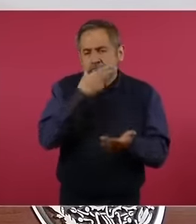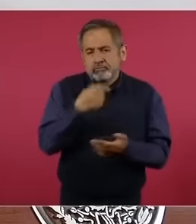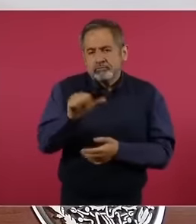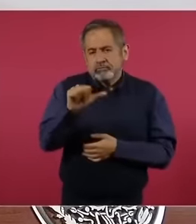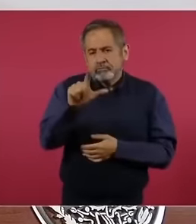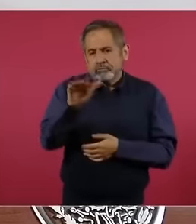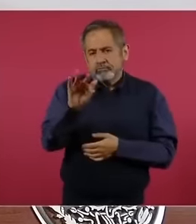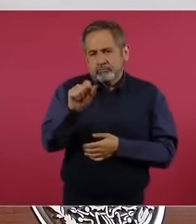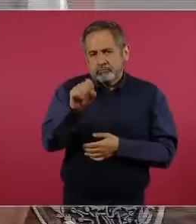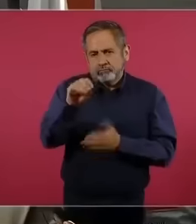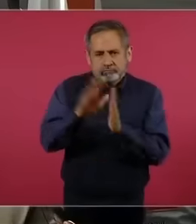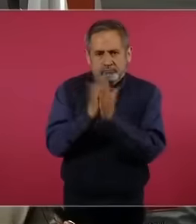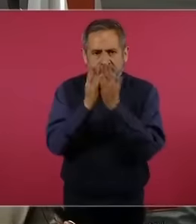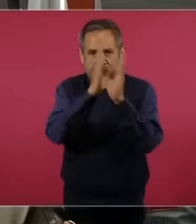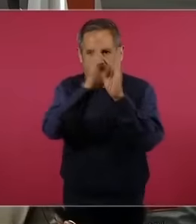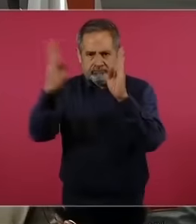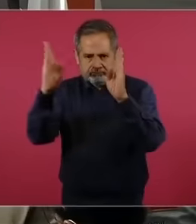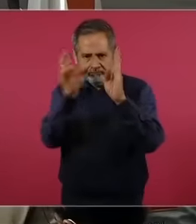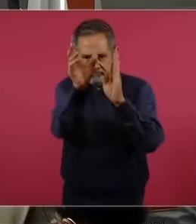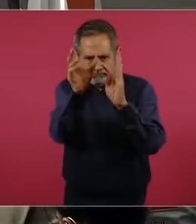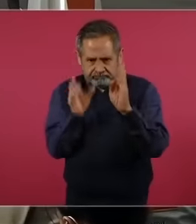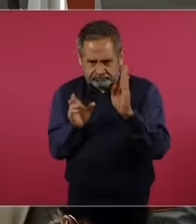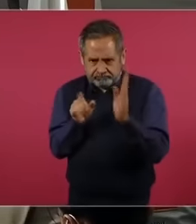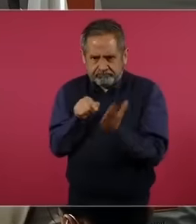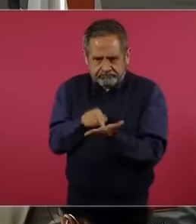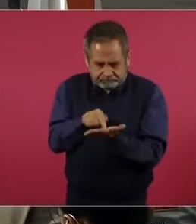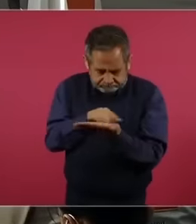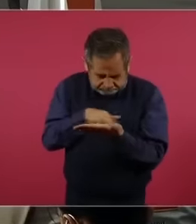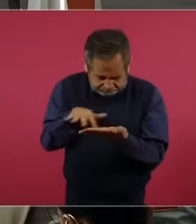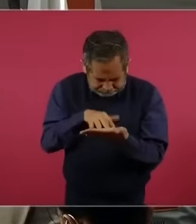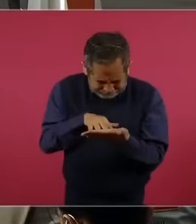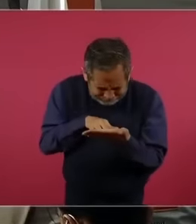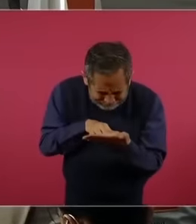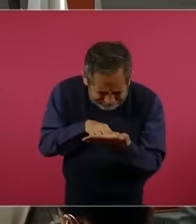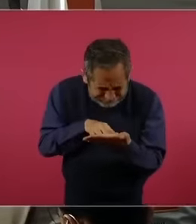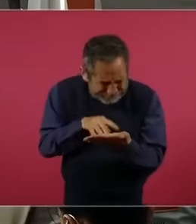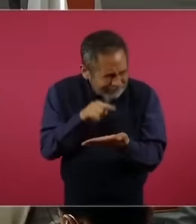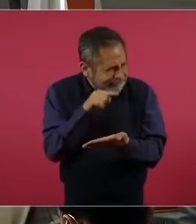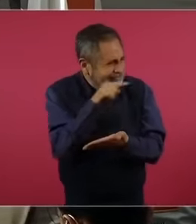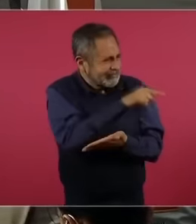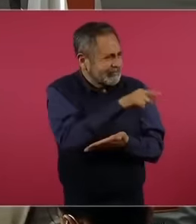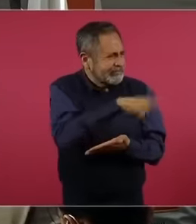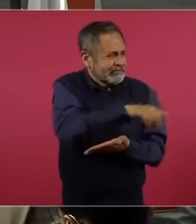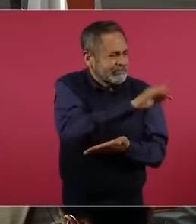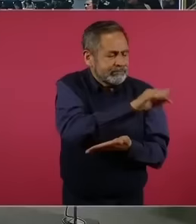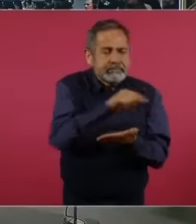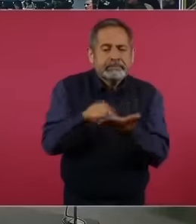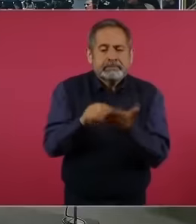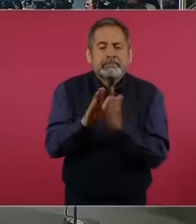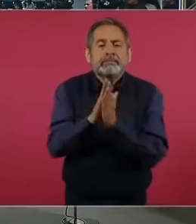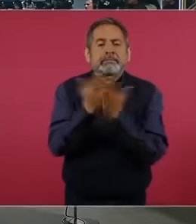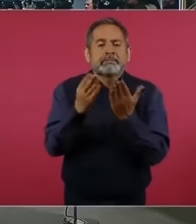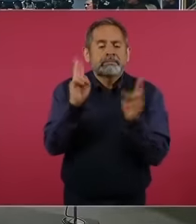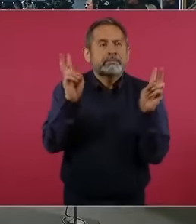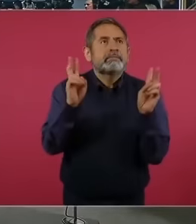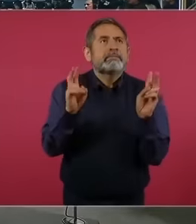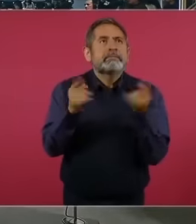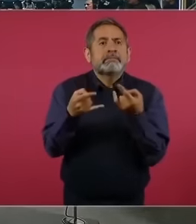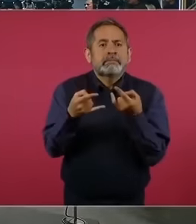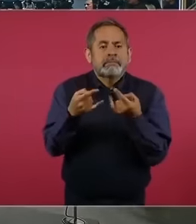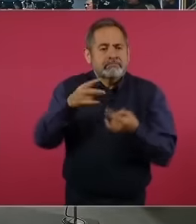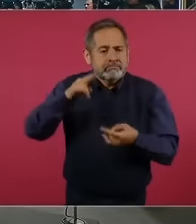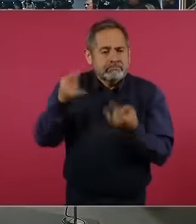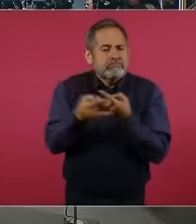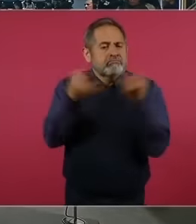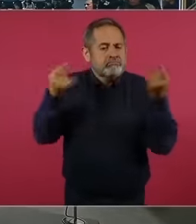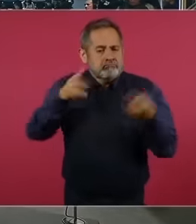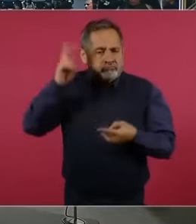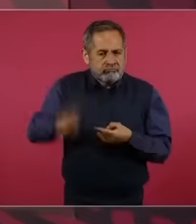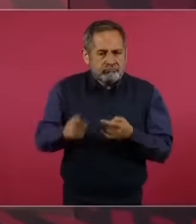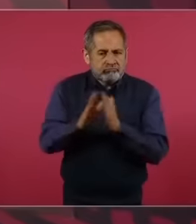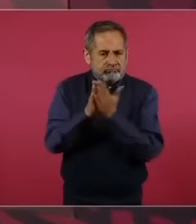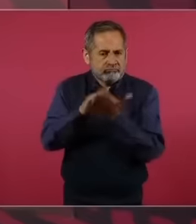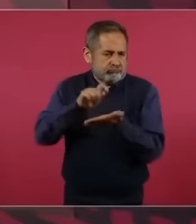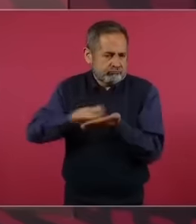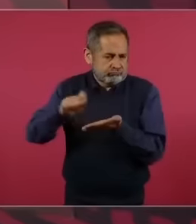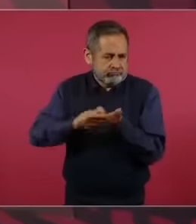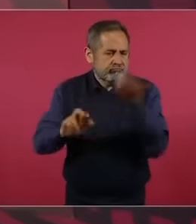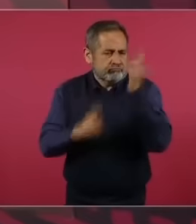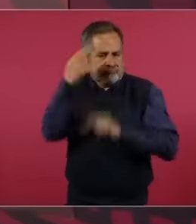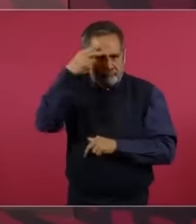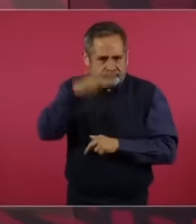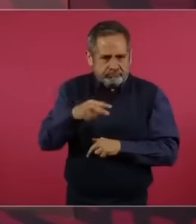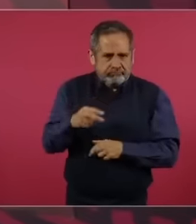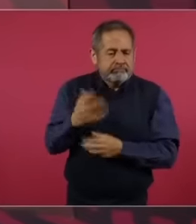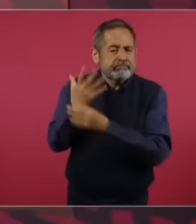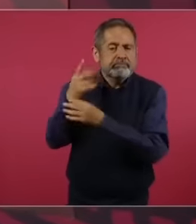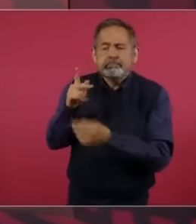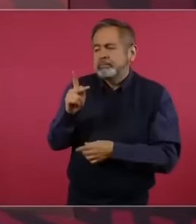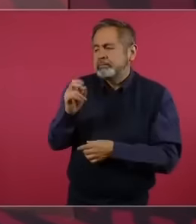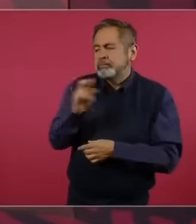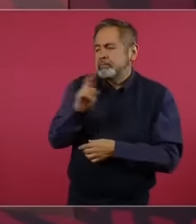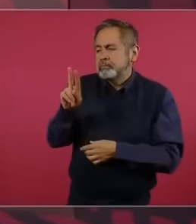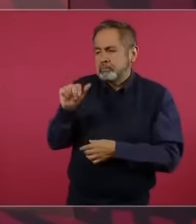volumes the true history of the Mexican Revolution editorial by rua